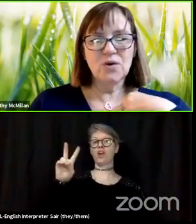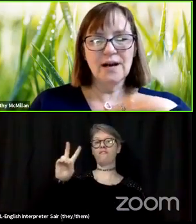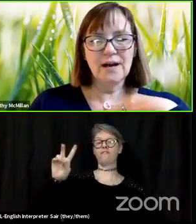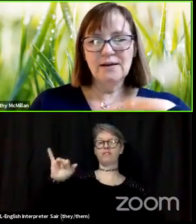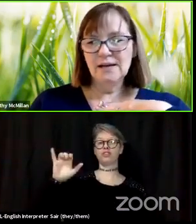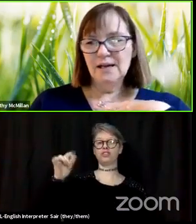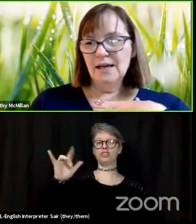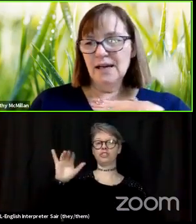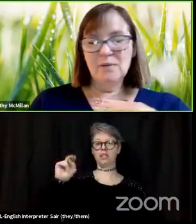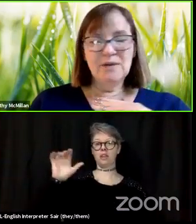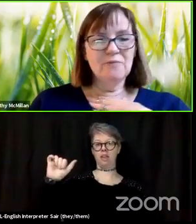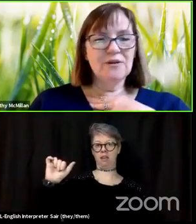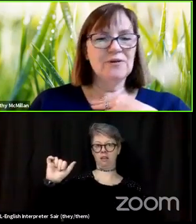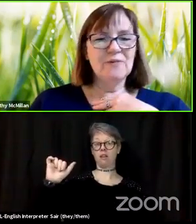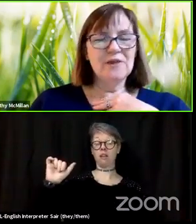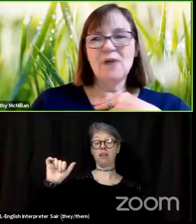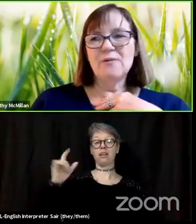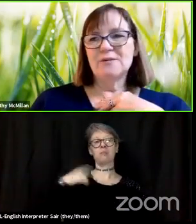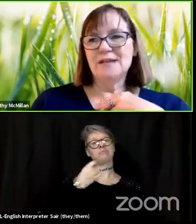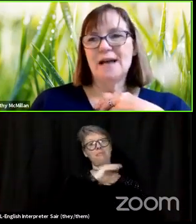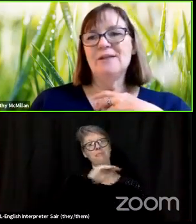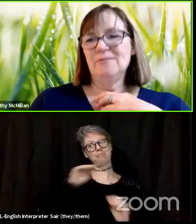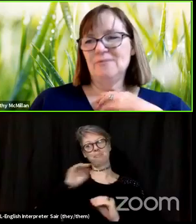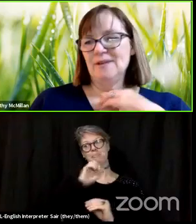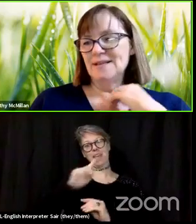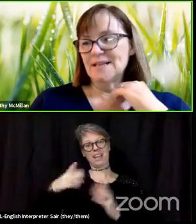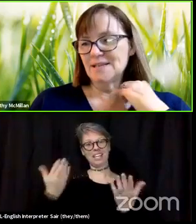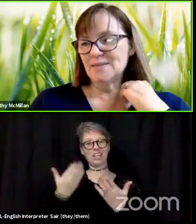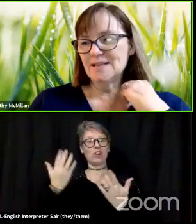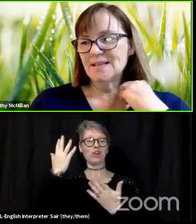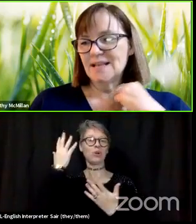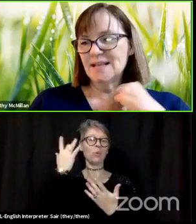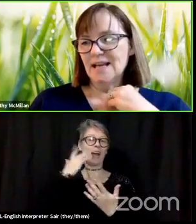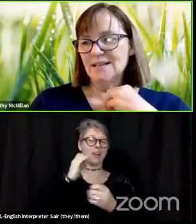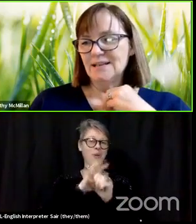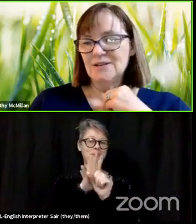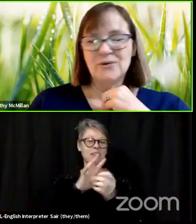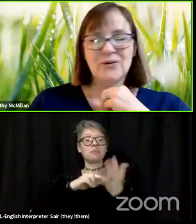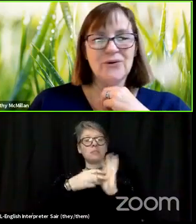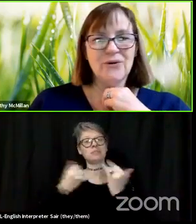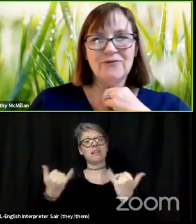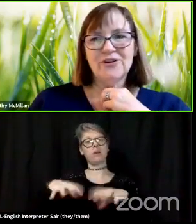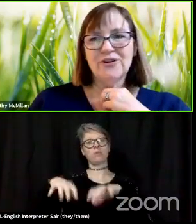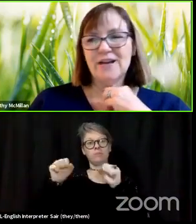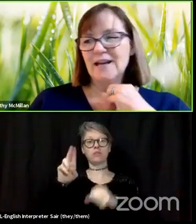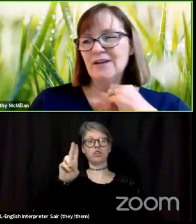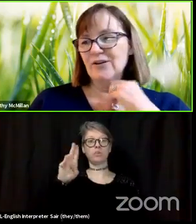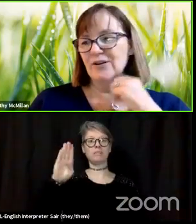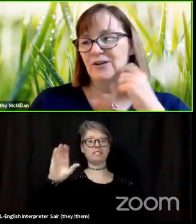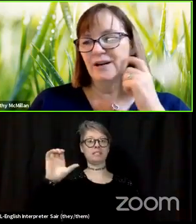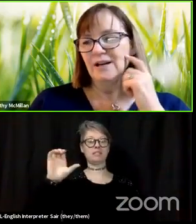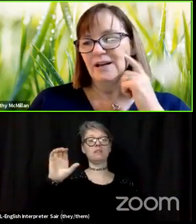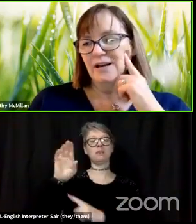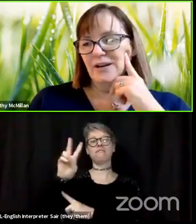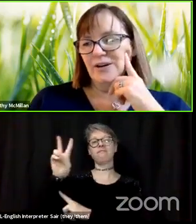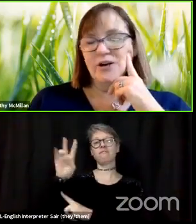then she came back because of it. . And she's now at the university of Victoria, and we were, we thought we were done with assessments and.